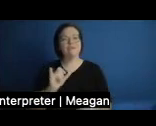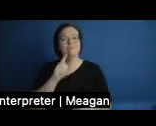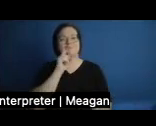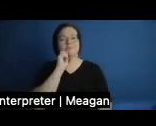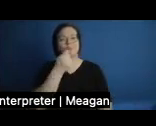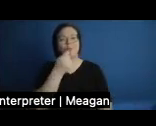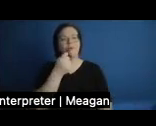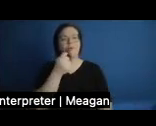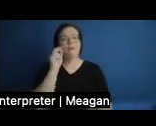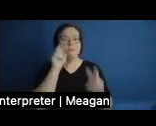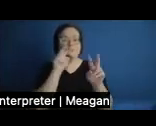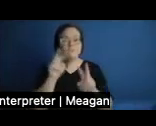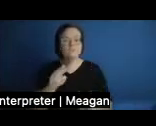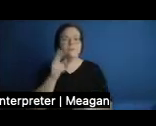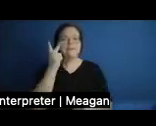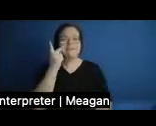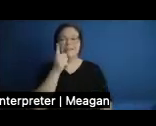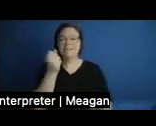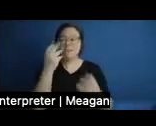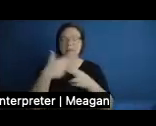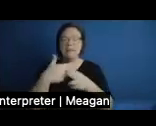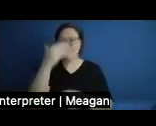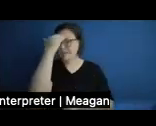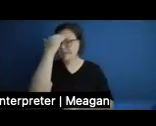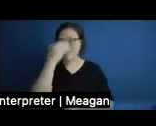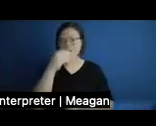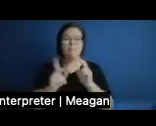look in the chat and see so many names I know and people I’ve never met as well.